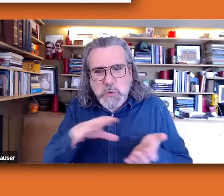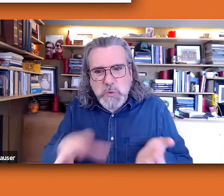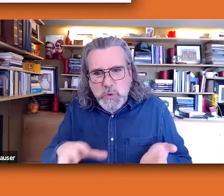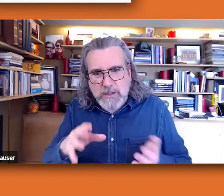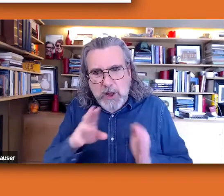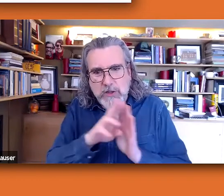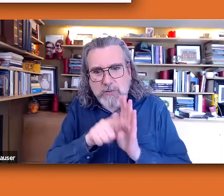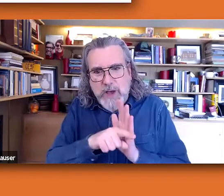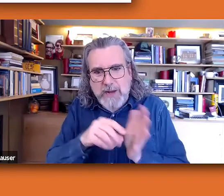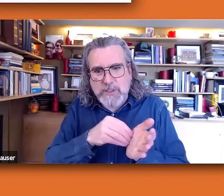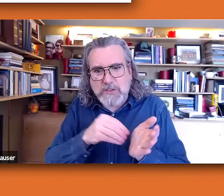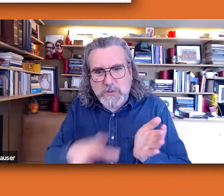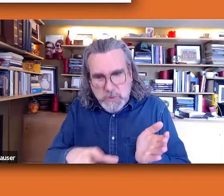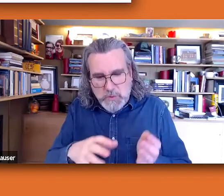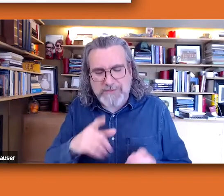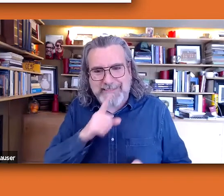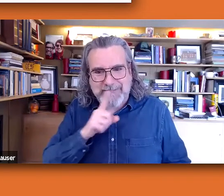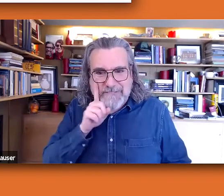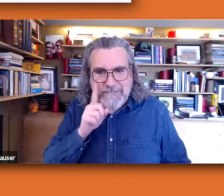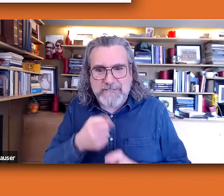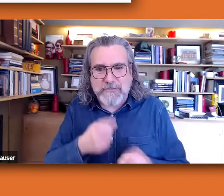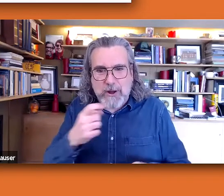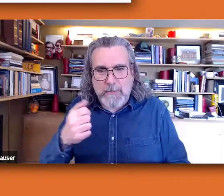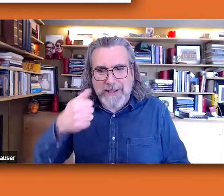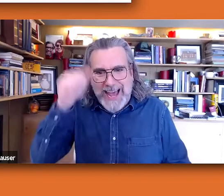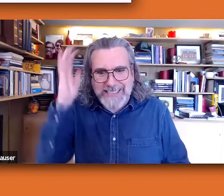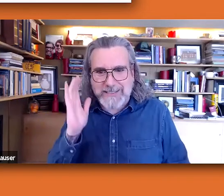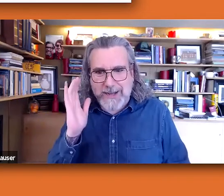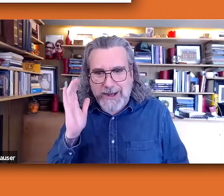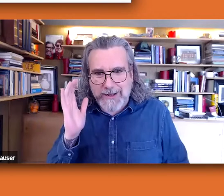and it was an undergraduate Deaf student from Alaska.